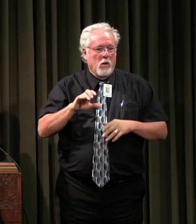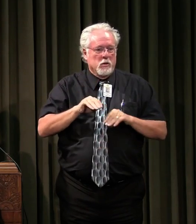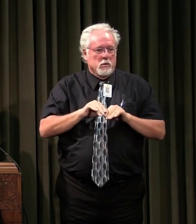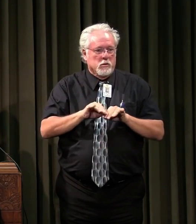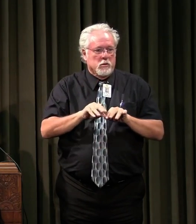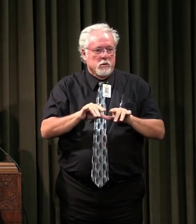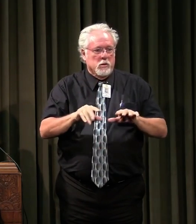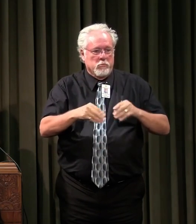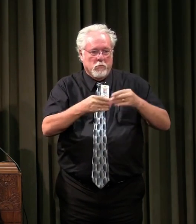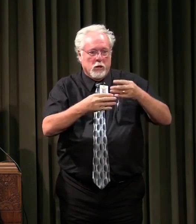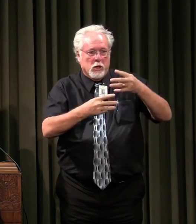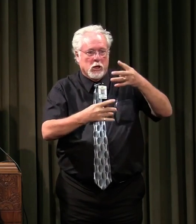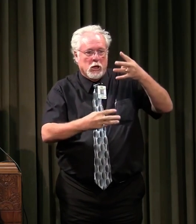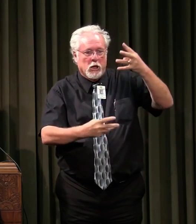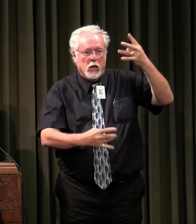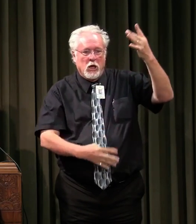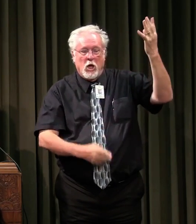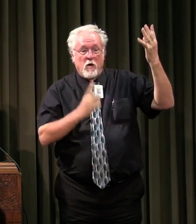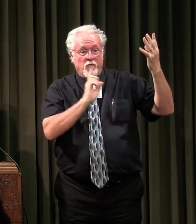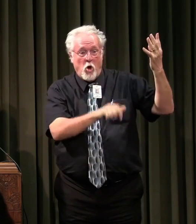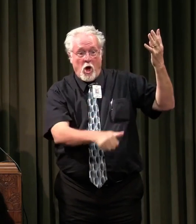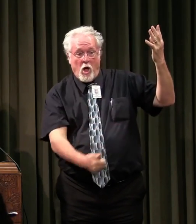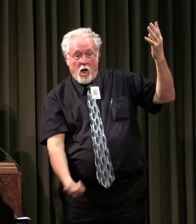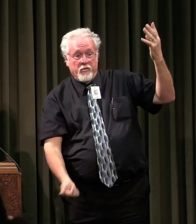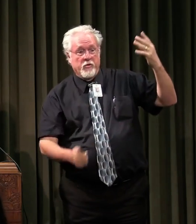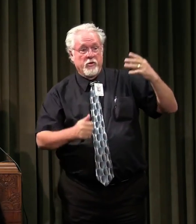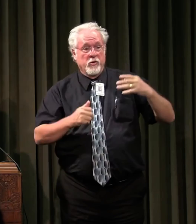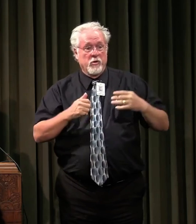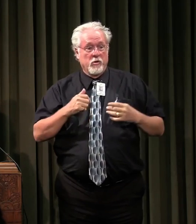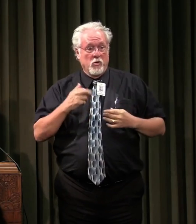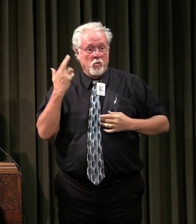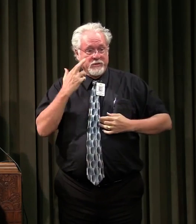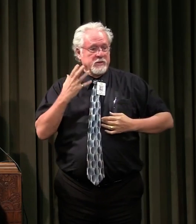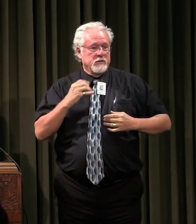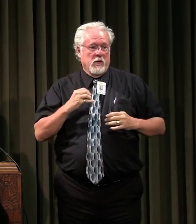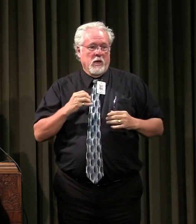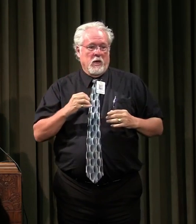to being available for other conditions and there is no way while I'm governor